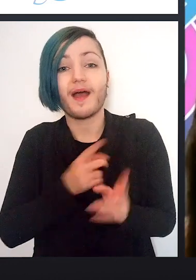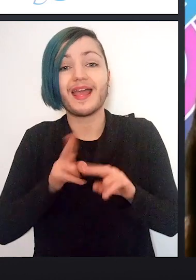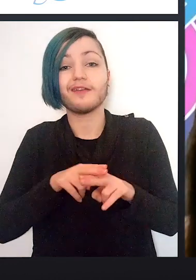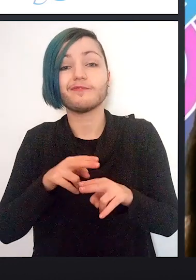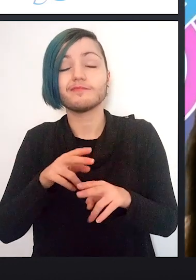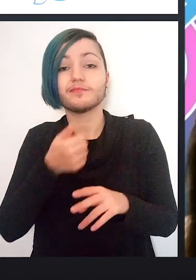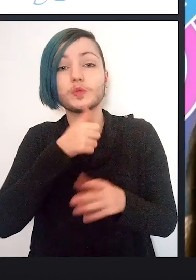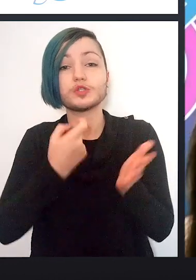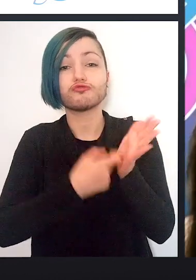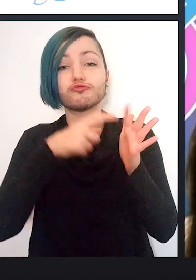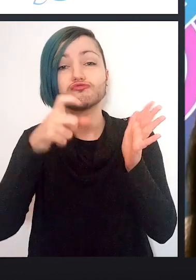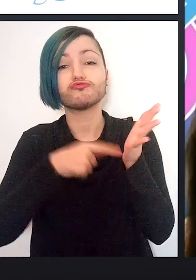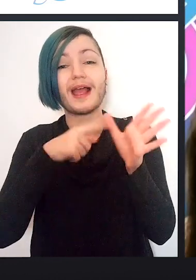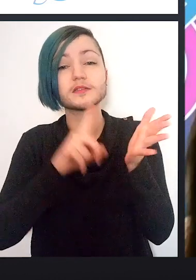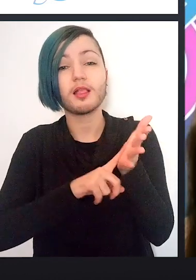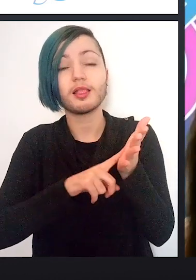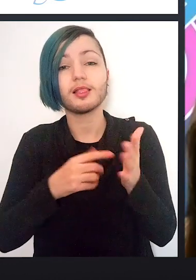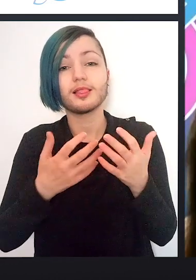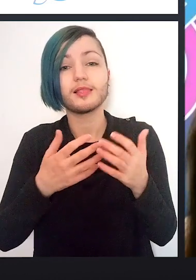called a rectal examination from behind they might not feel much.